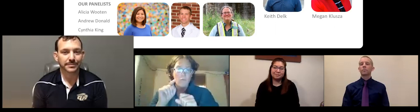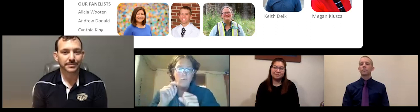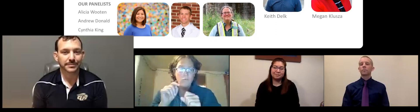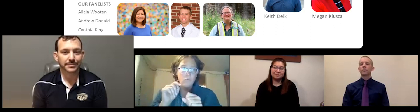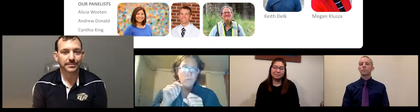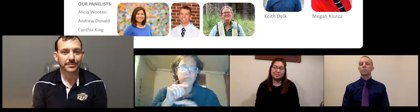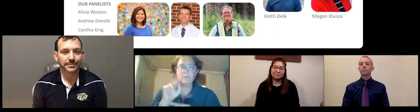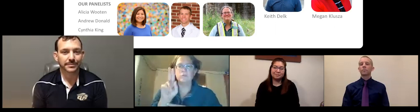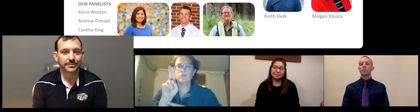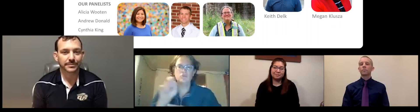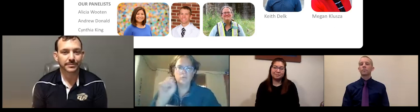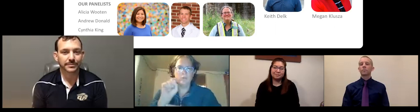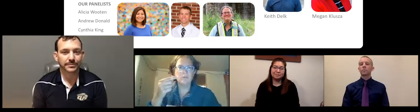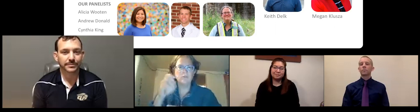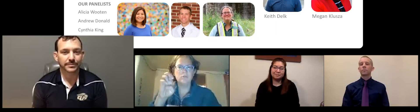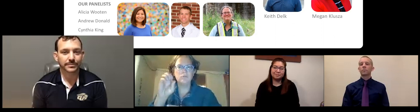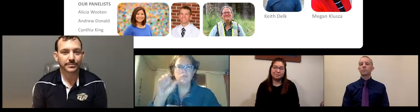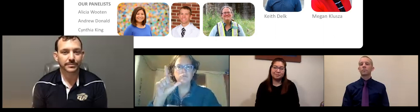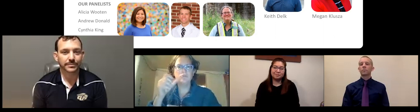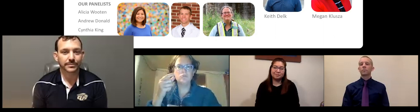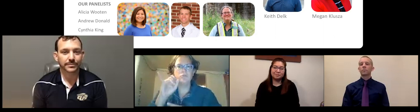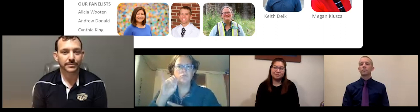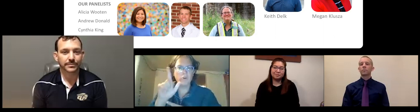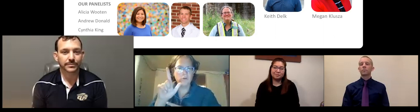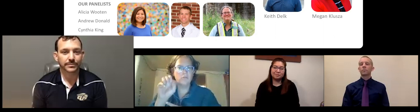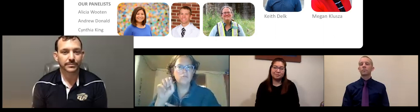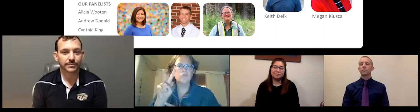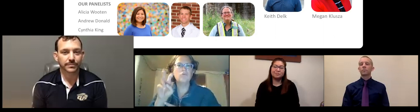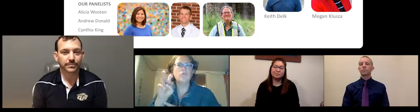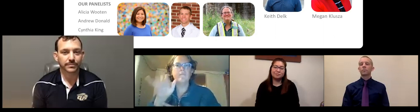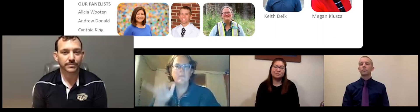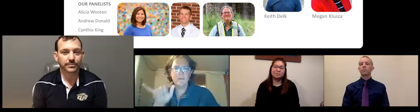The agency I work for, is the U.S. Geological Survey,